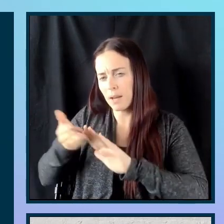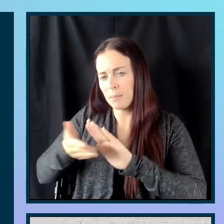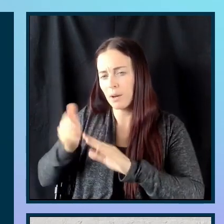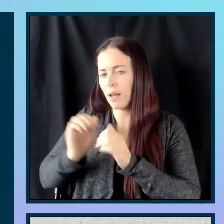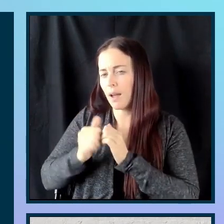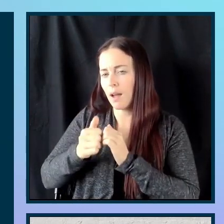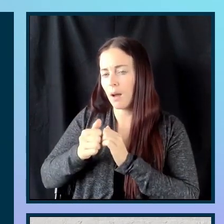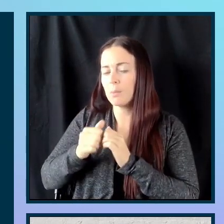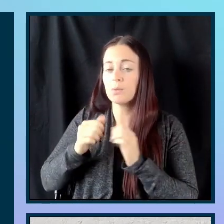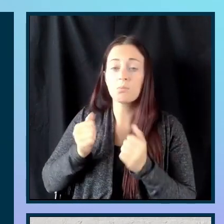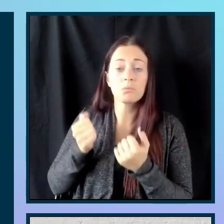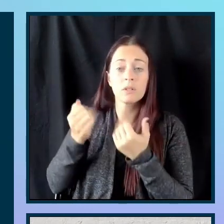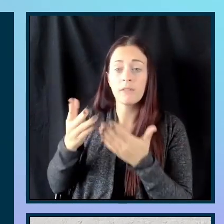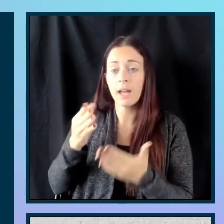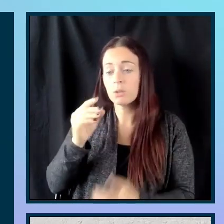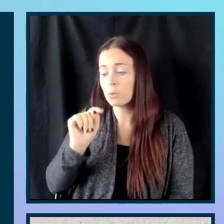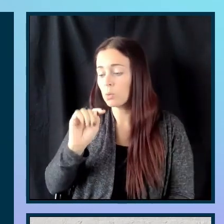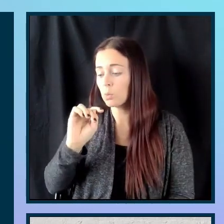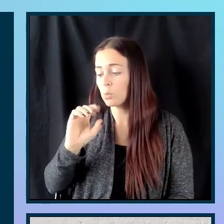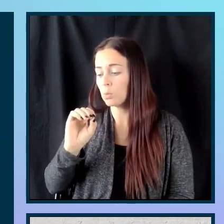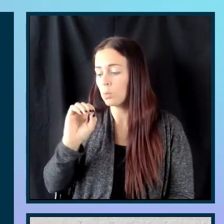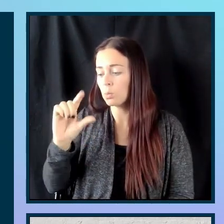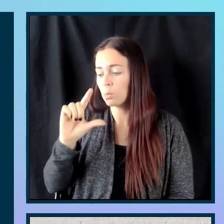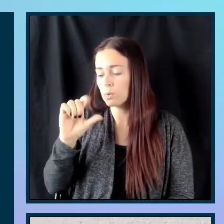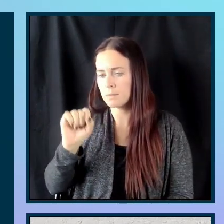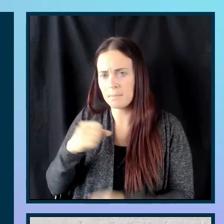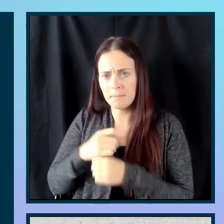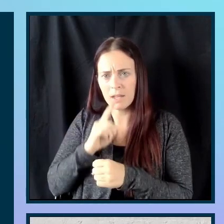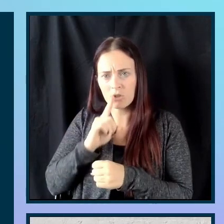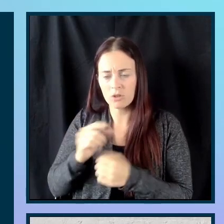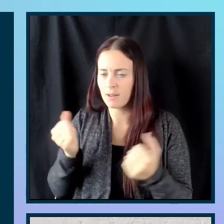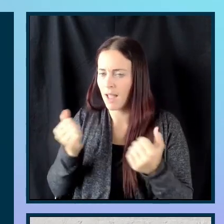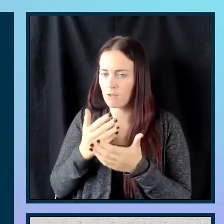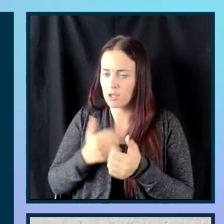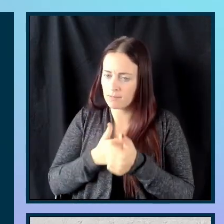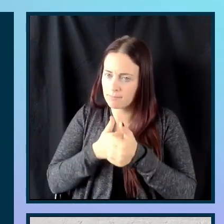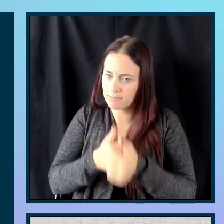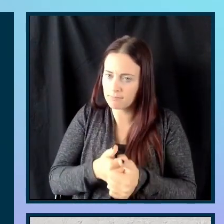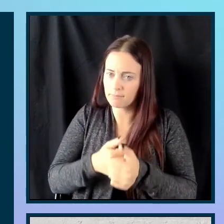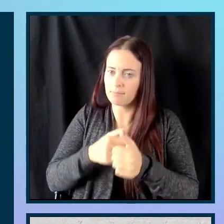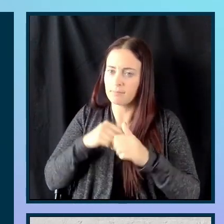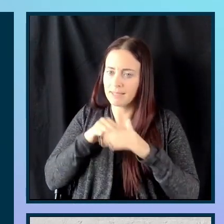to ensure that the business they're doing is accessible. This could look like building products